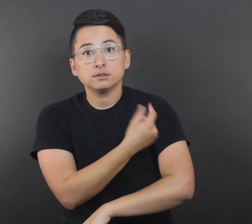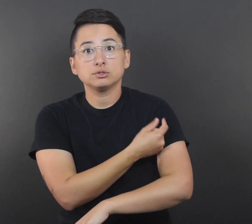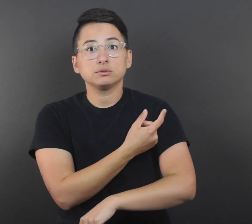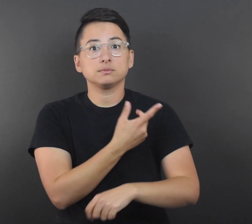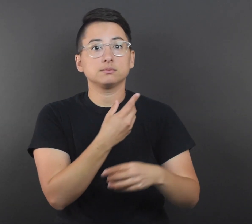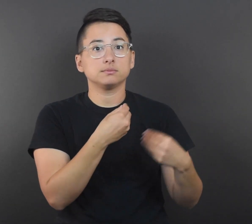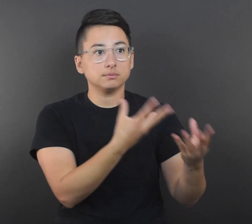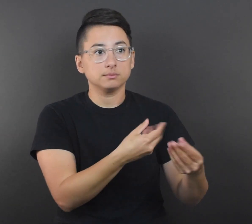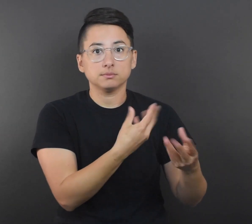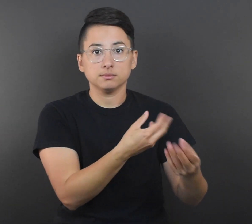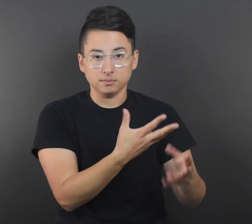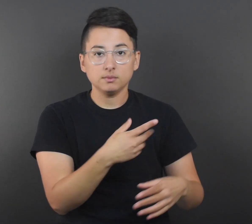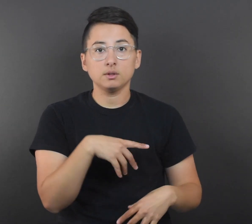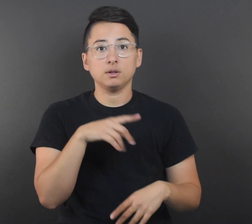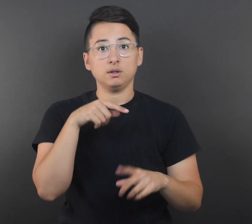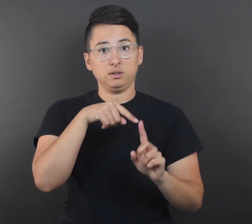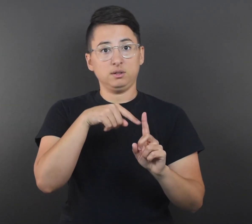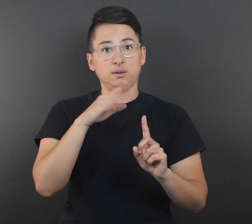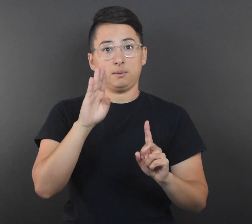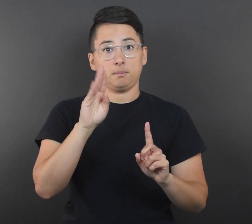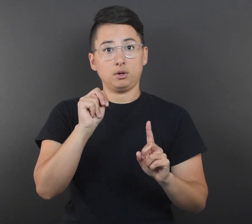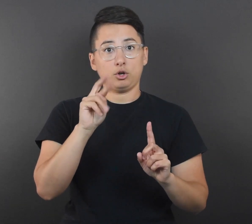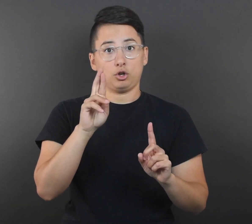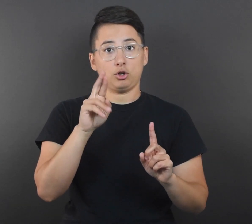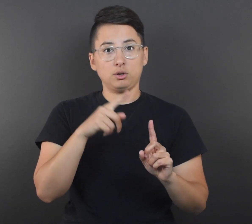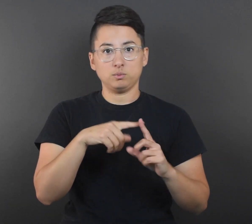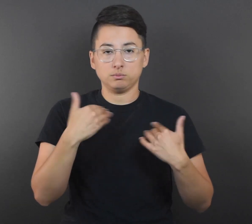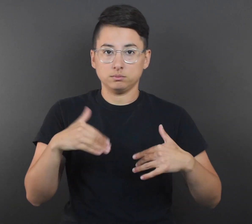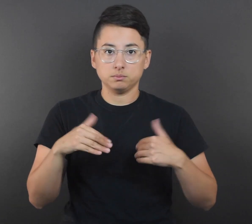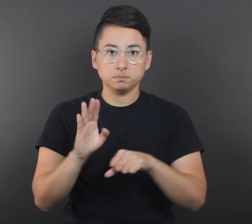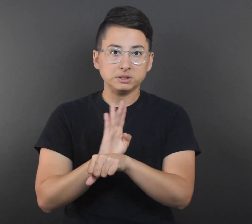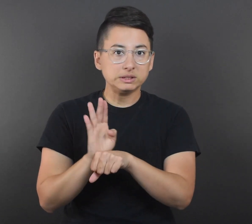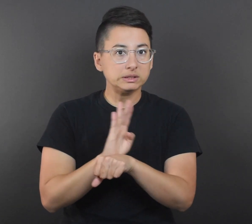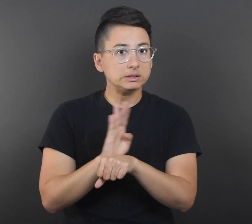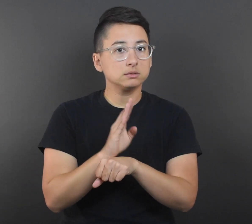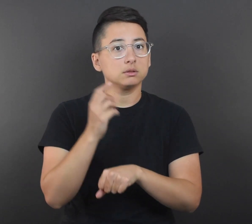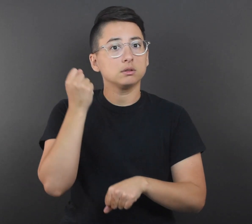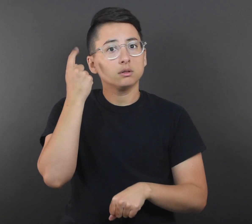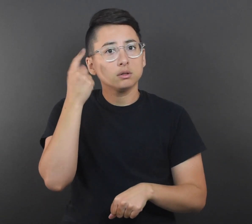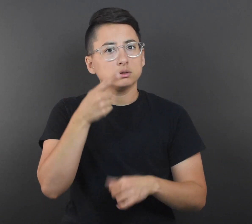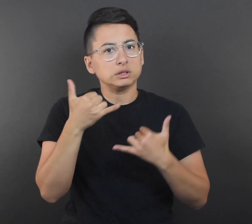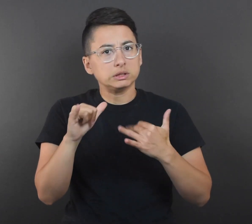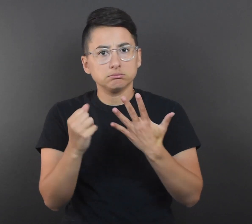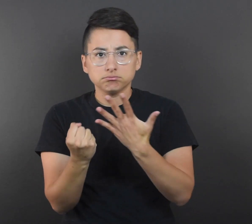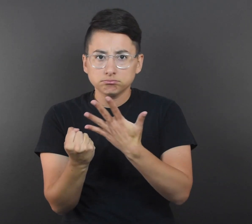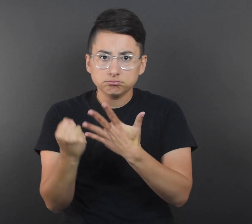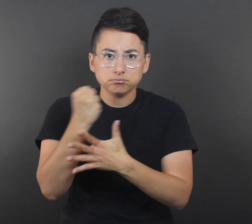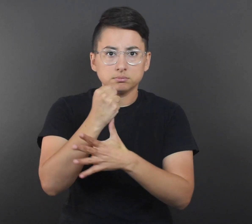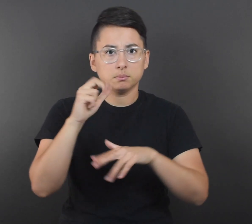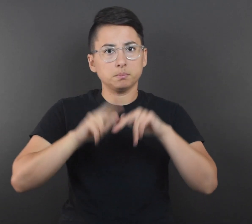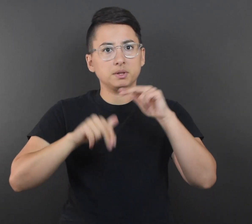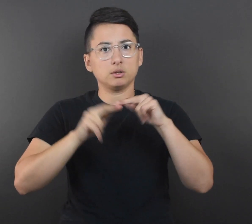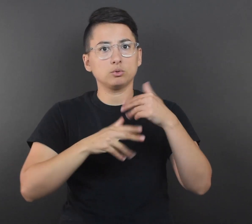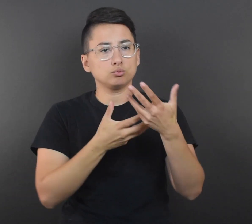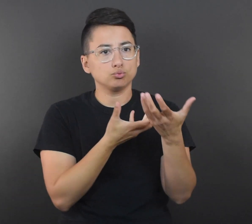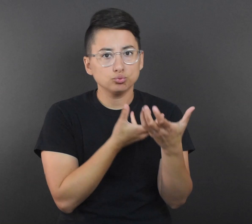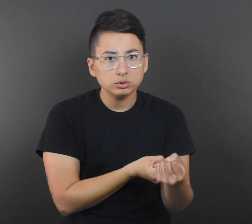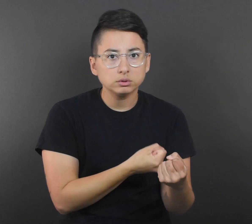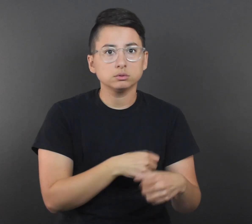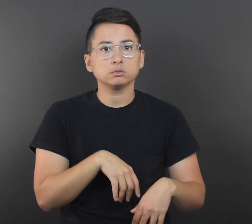Though COVID-19 testing and vaccination have kept Robinson and her team busy, Black Nurses Rock has